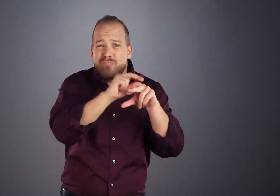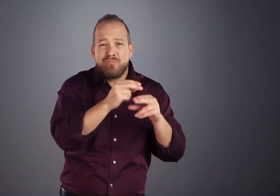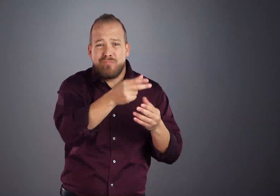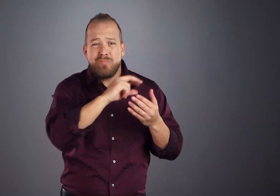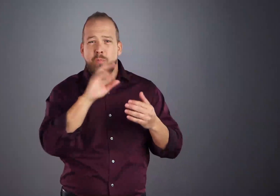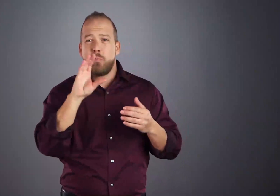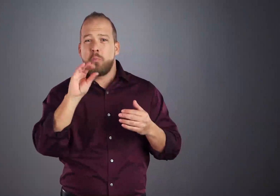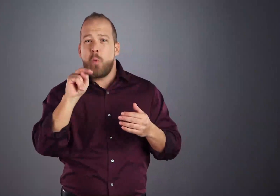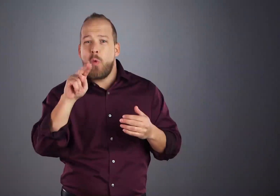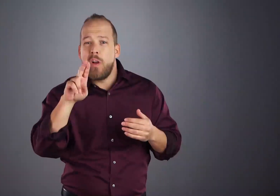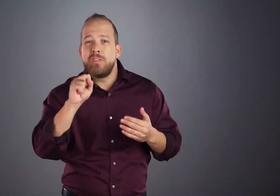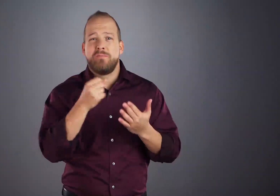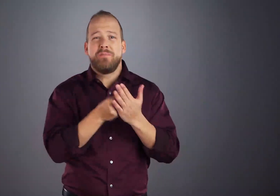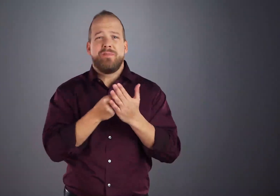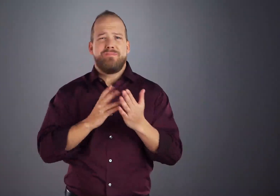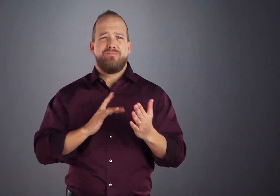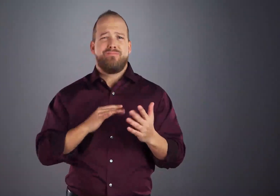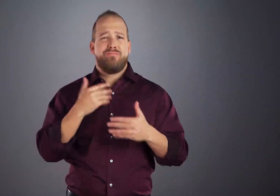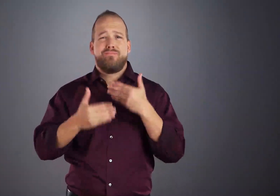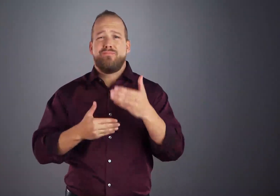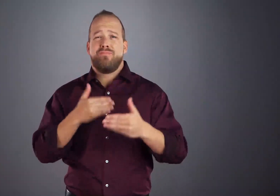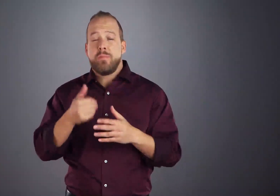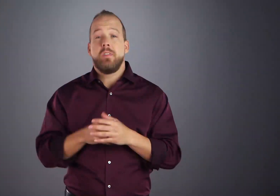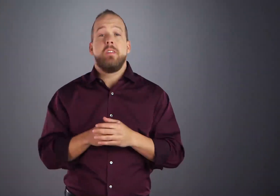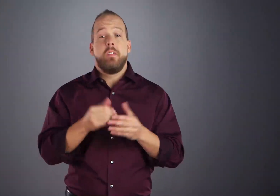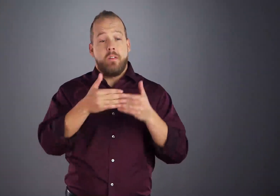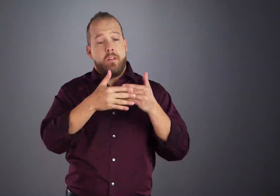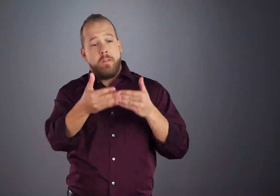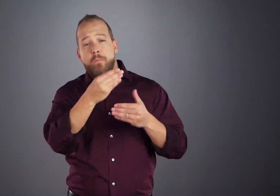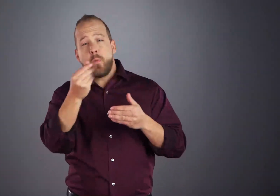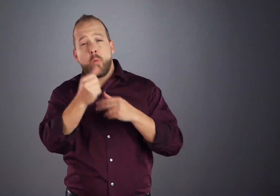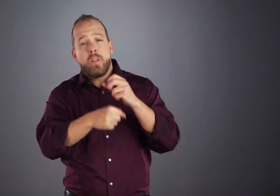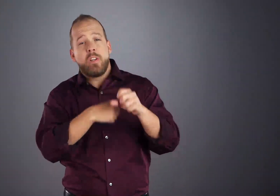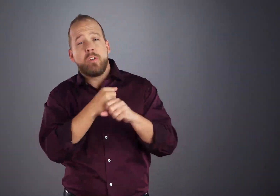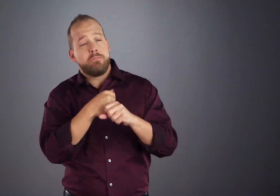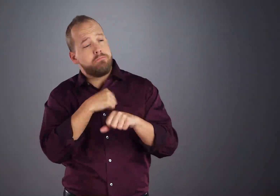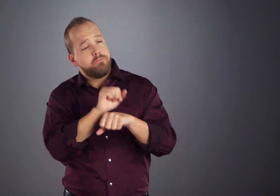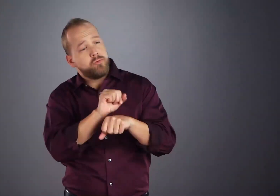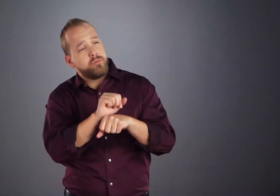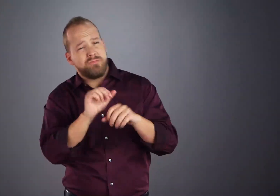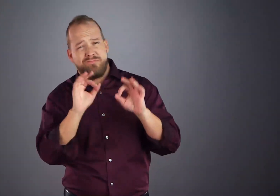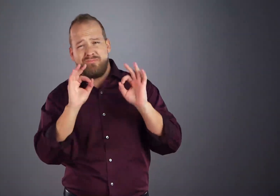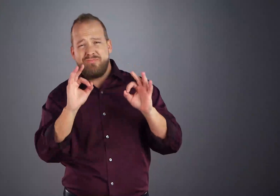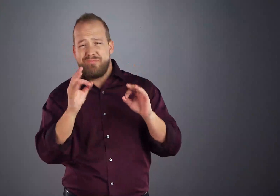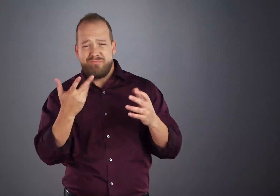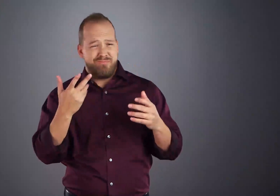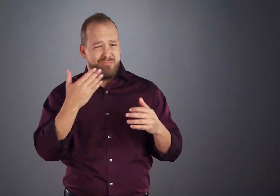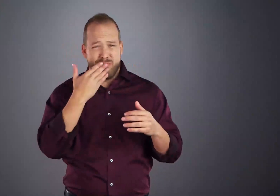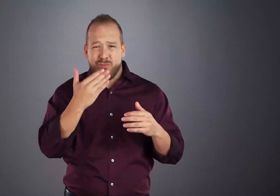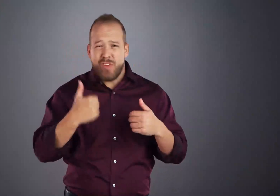My judgment and ideas were followed by many to the tune of paper millions.